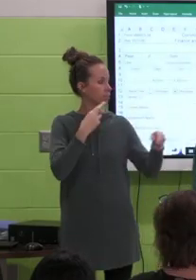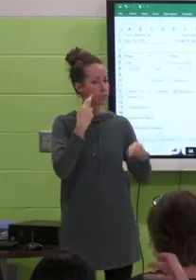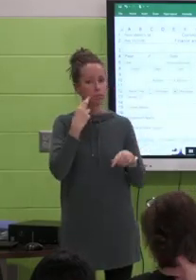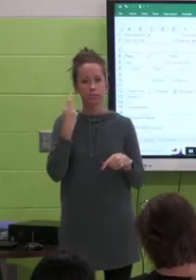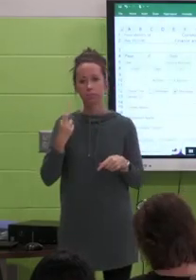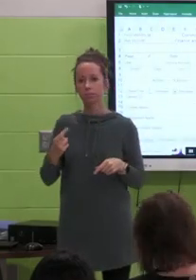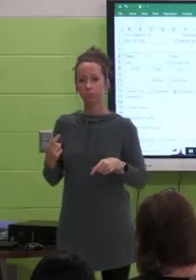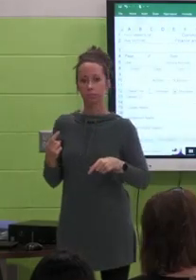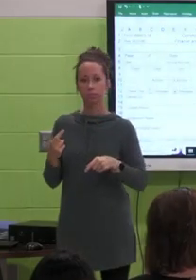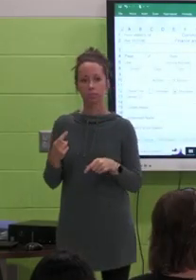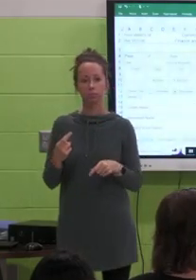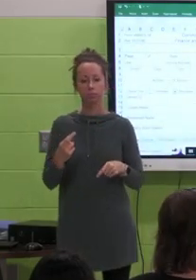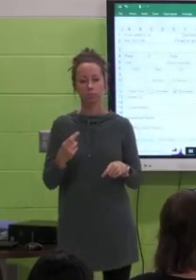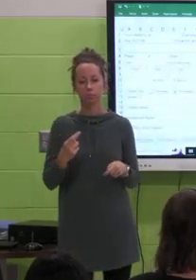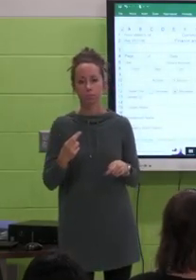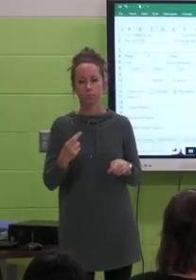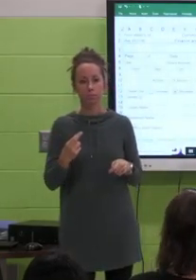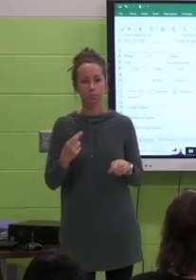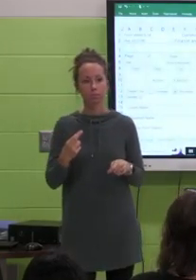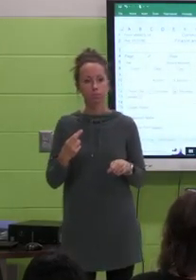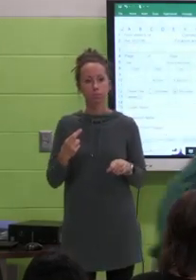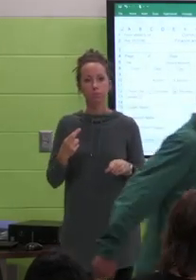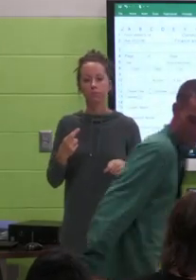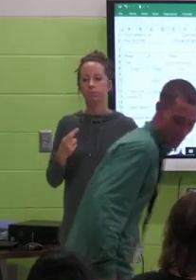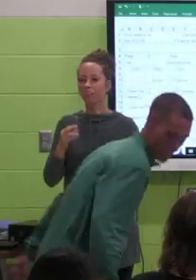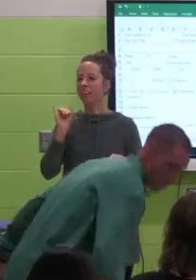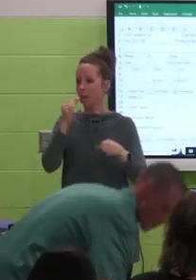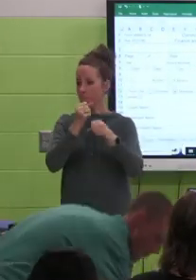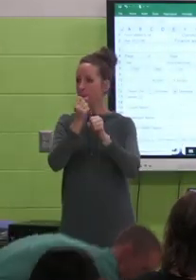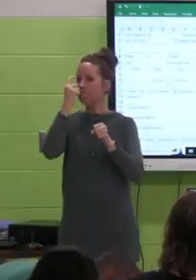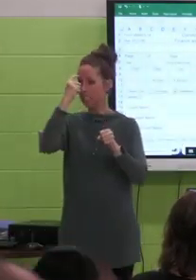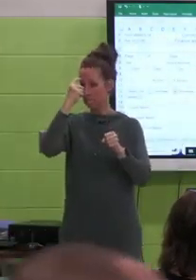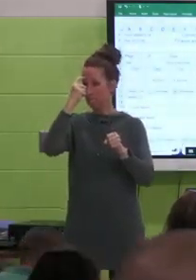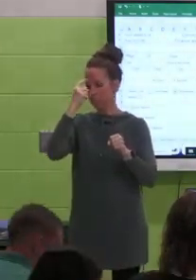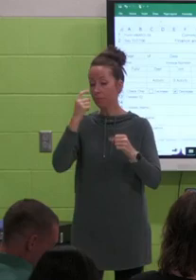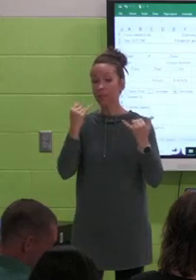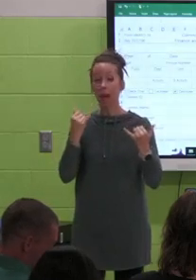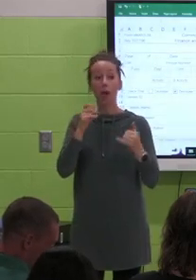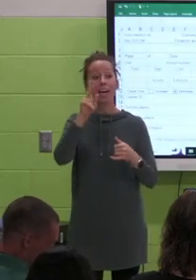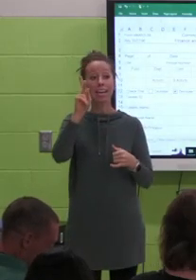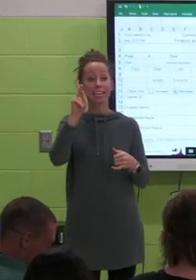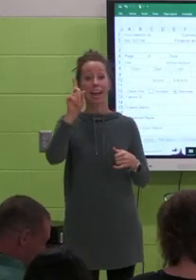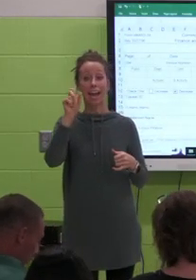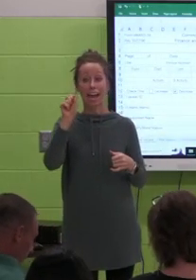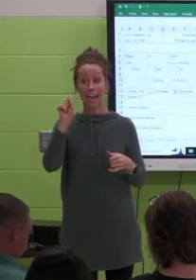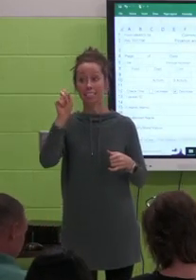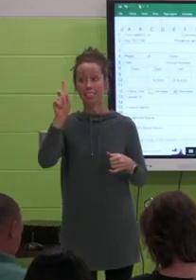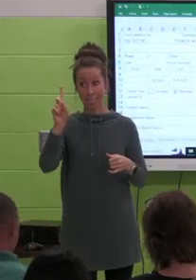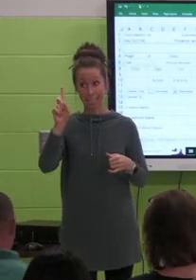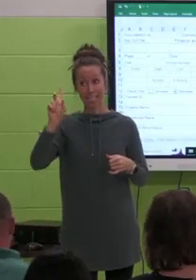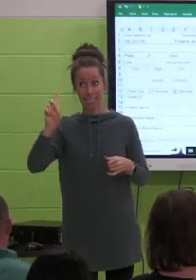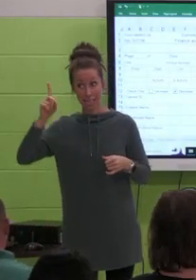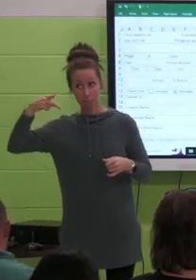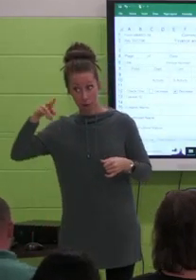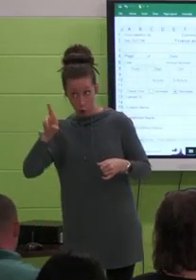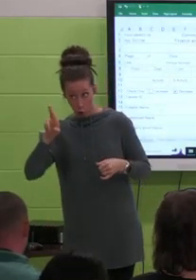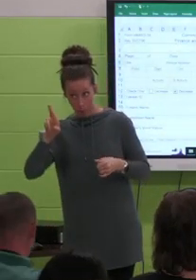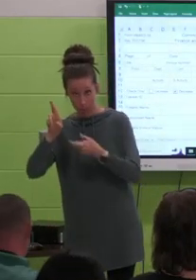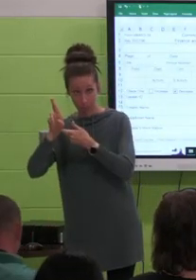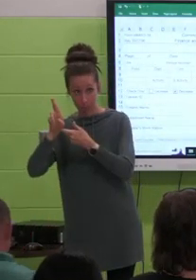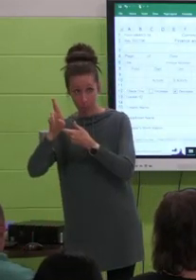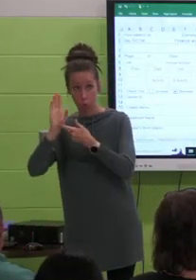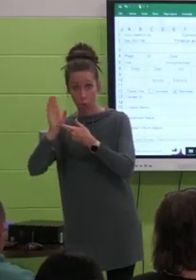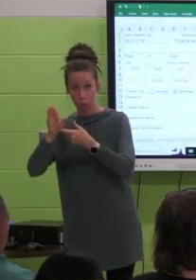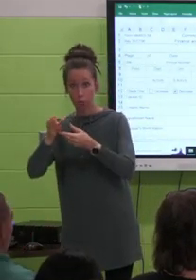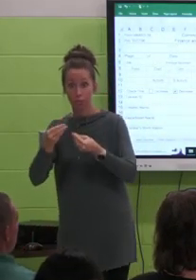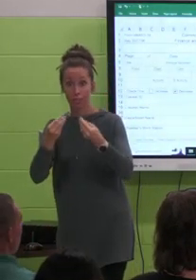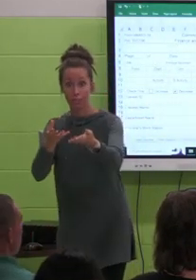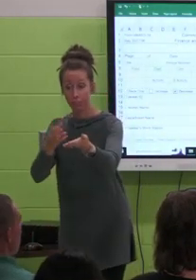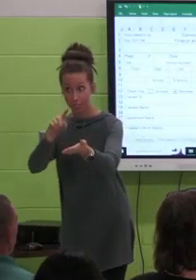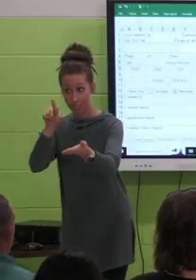that all makes perfect sense now now when when the KSD DPR goes to Zach what Zach's going to do